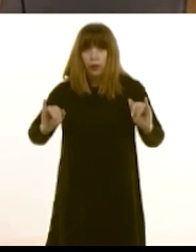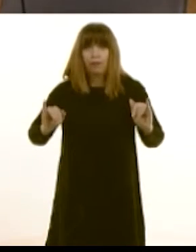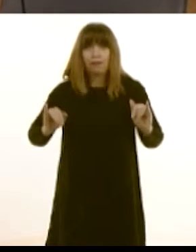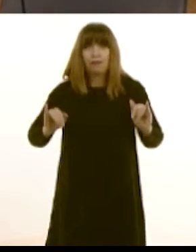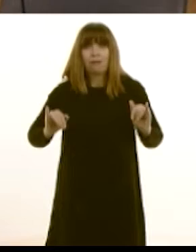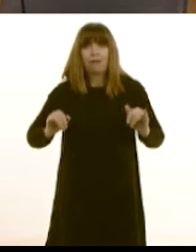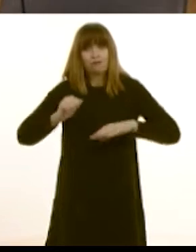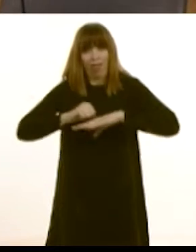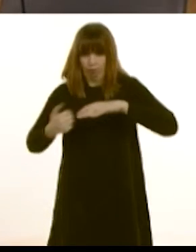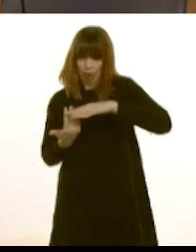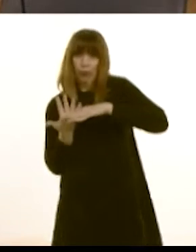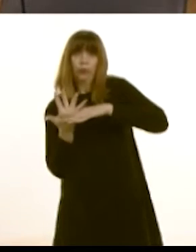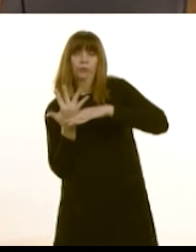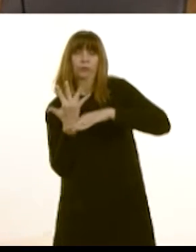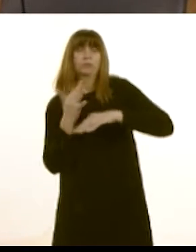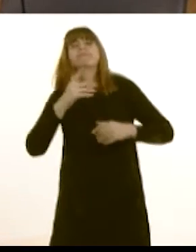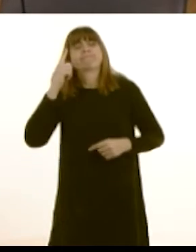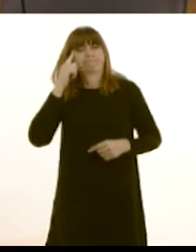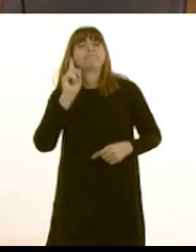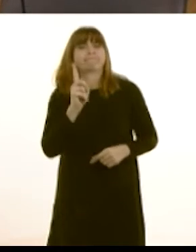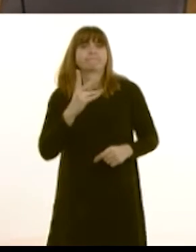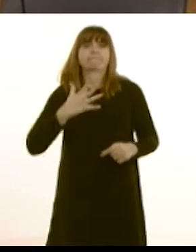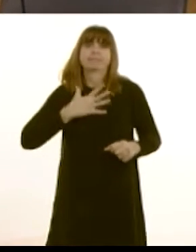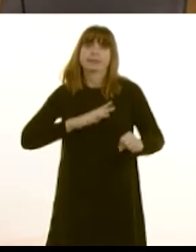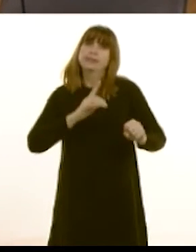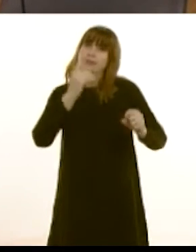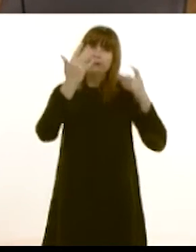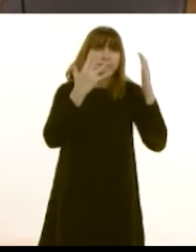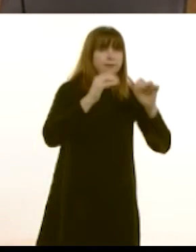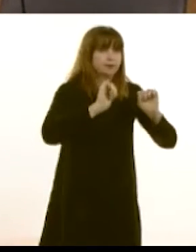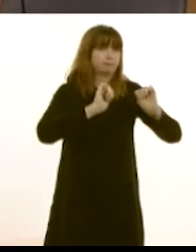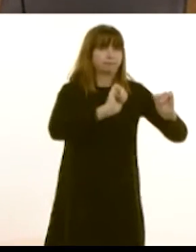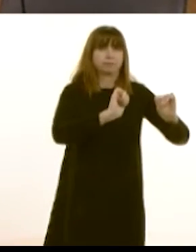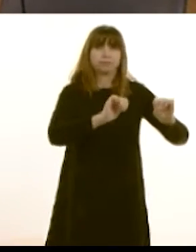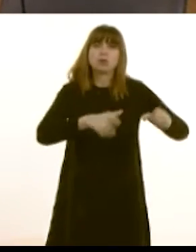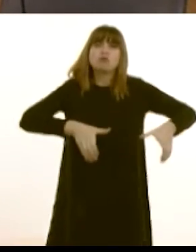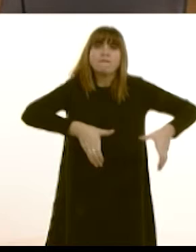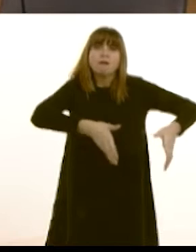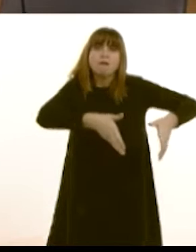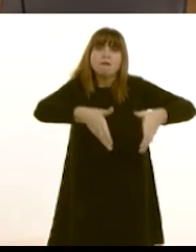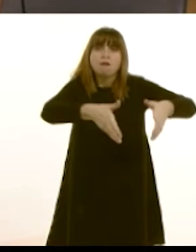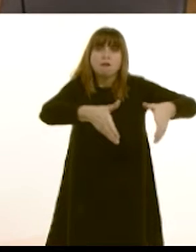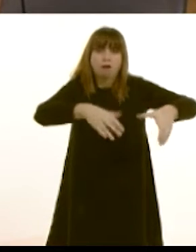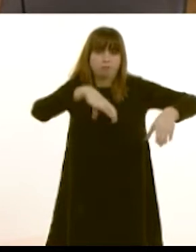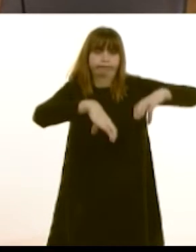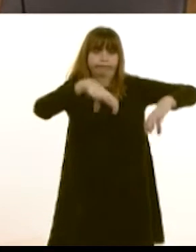entire catchment areaóto stop the flow of water coming in through the river there at Bontnewydd via the streams.